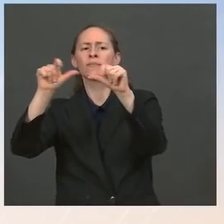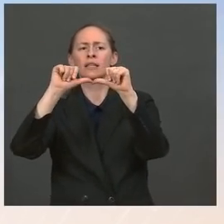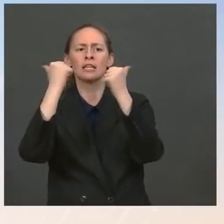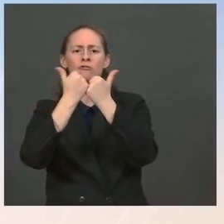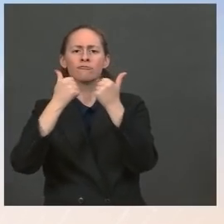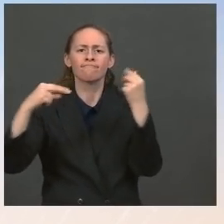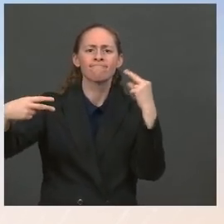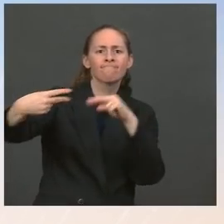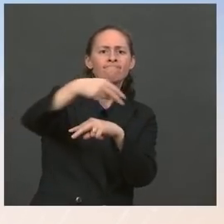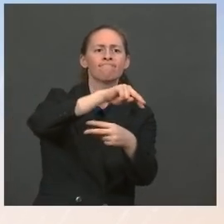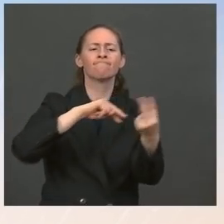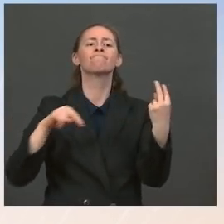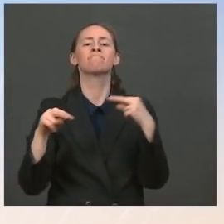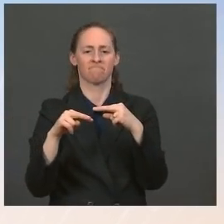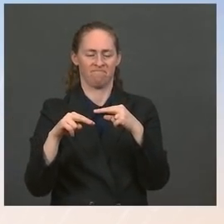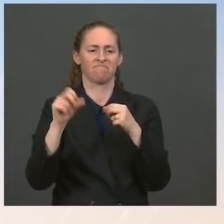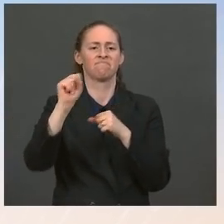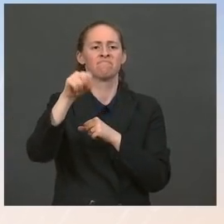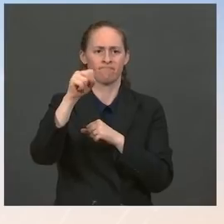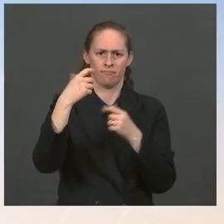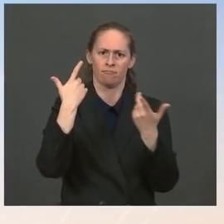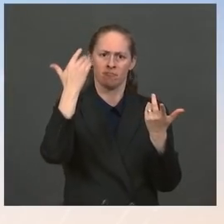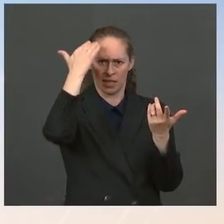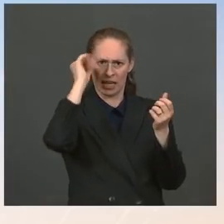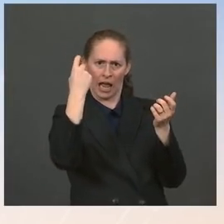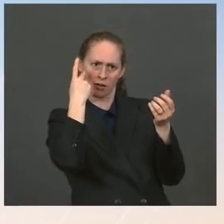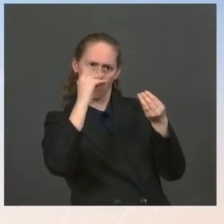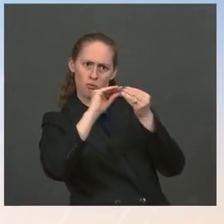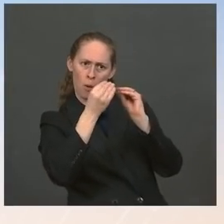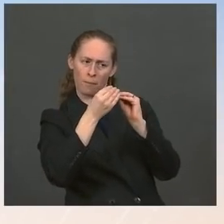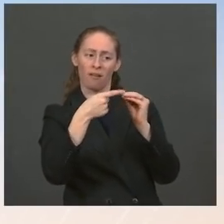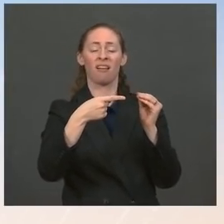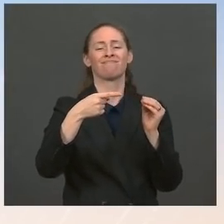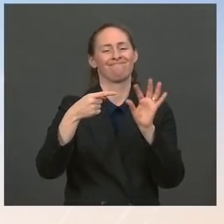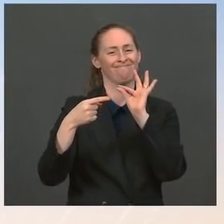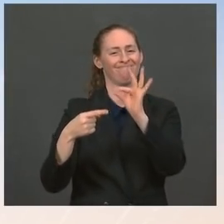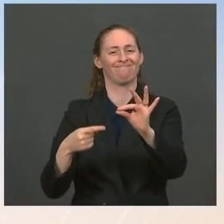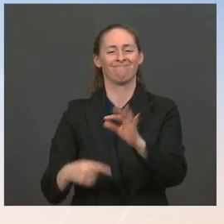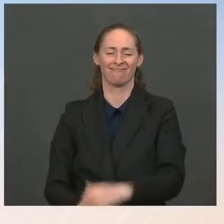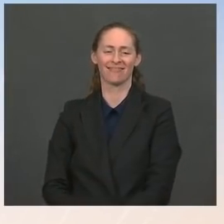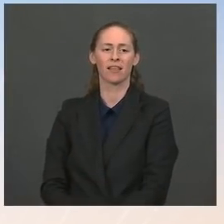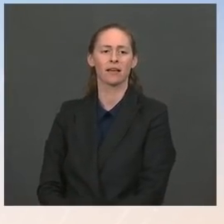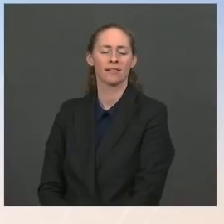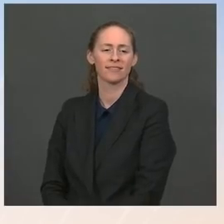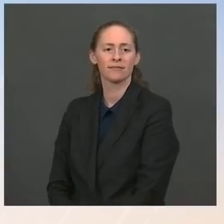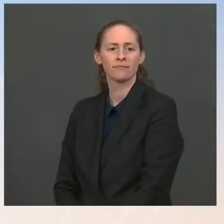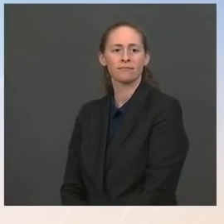that we put out a number to show that it could be raised. The Press: So, he wants them to use that number or wait for the CBO? Ms. Jean-Pierre: Well, we just wanted to make